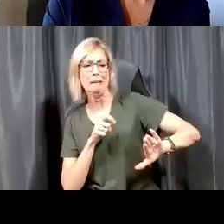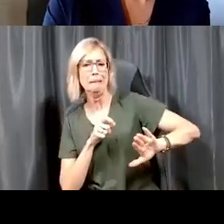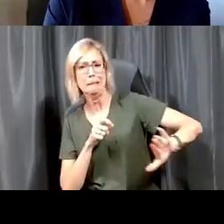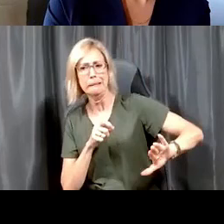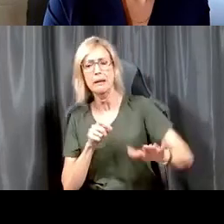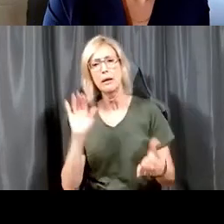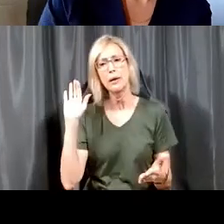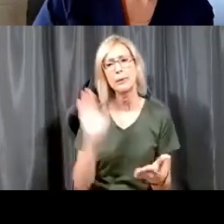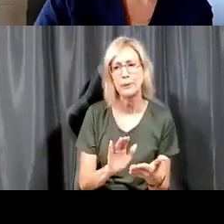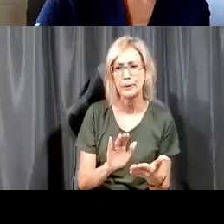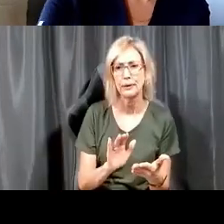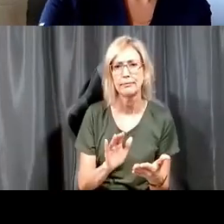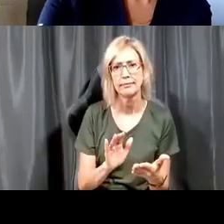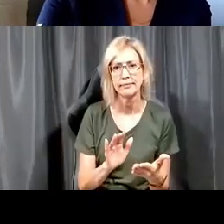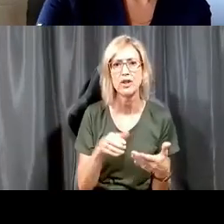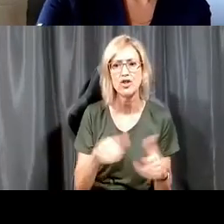Or have a less likelihood of developing.